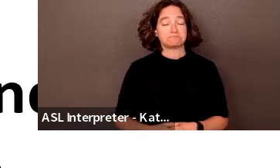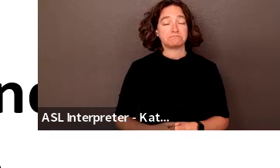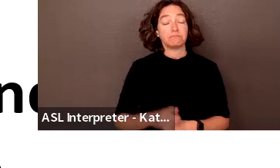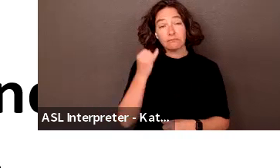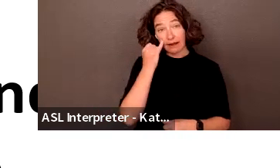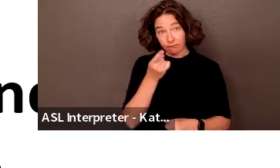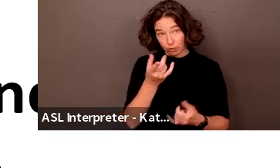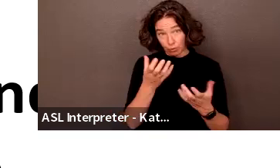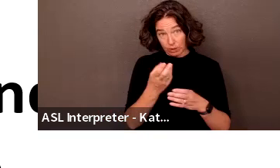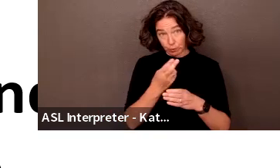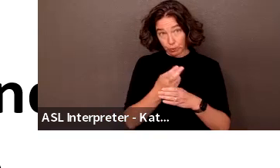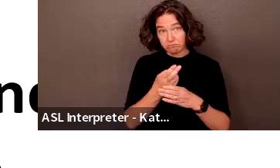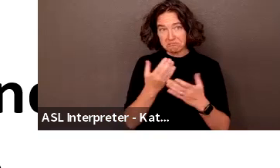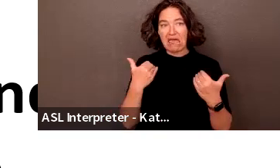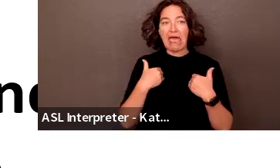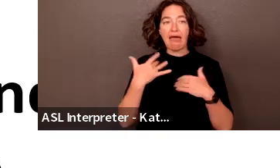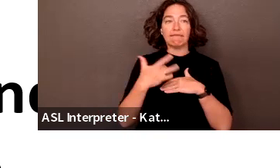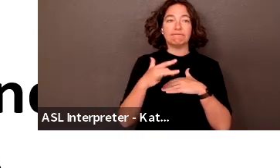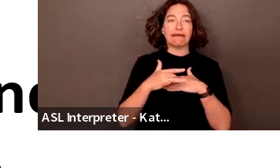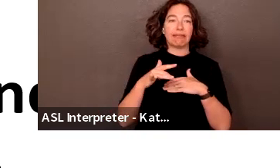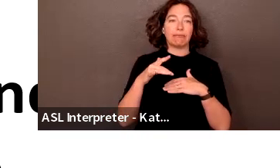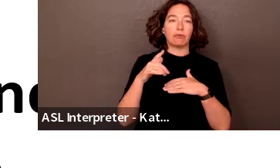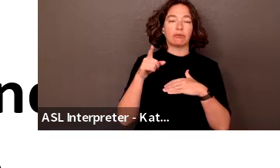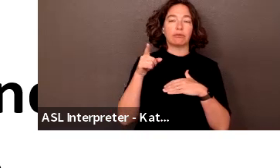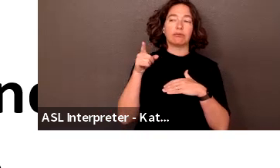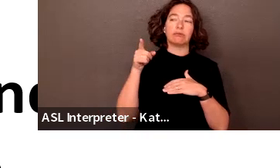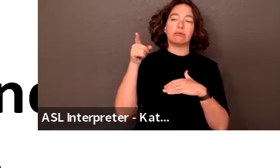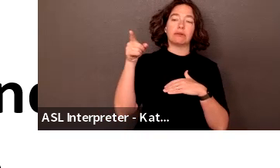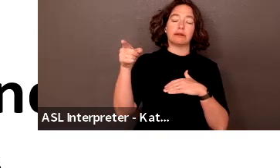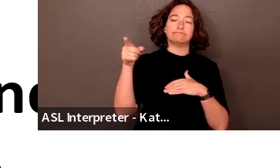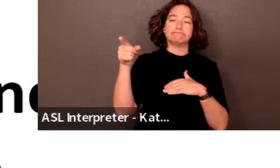benefit from hearing loop or they have a hearing aid, if you'll turn on your